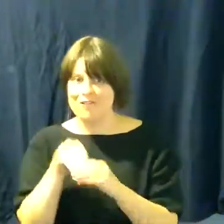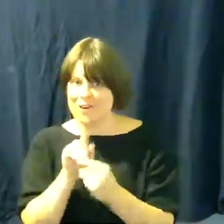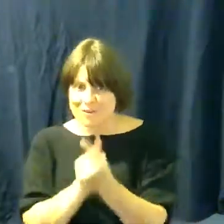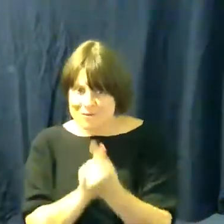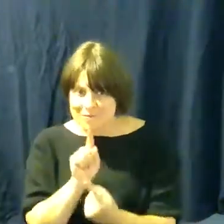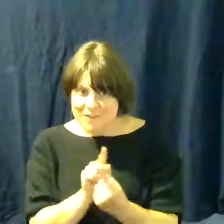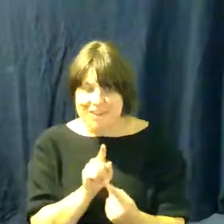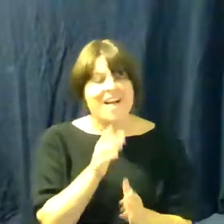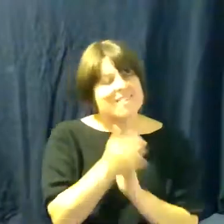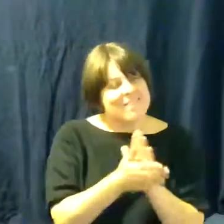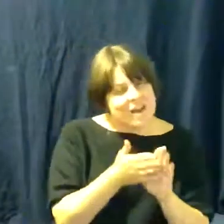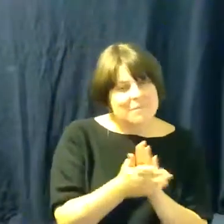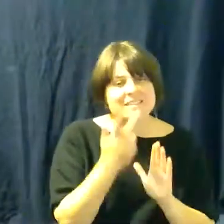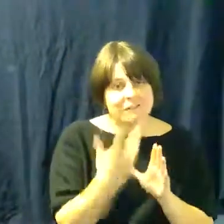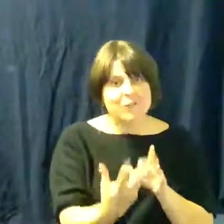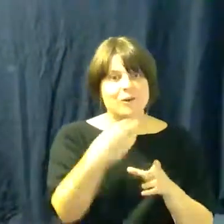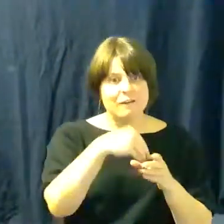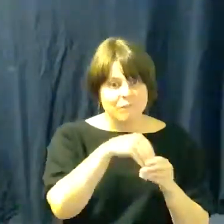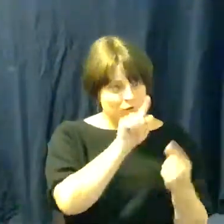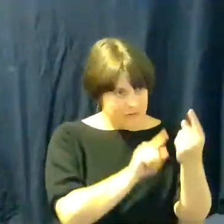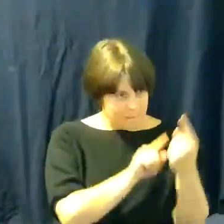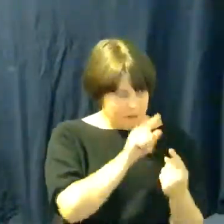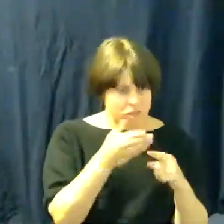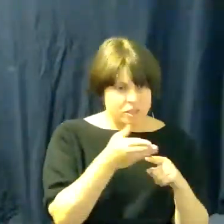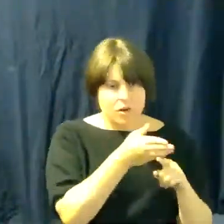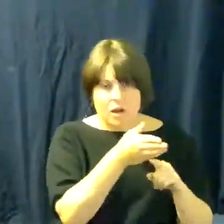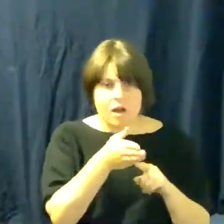really understand what mentoring is and what mentoring is not, and then